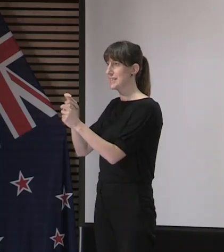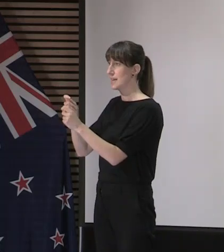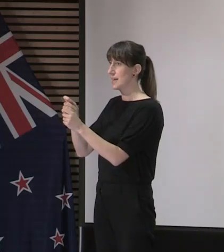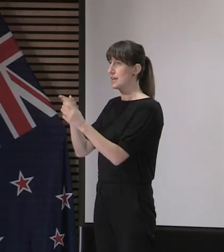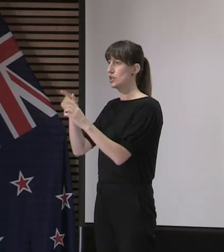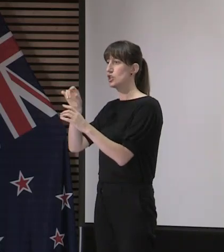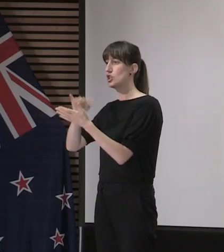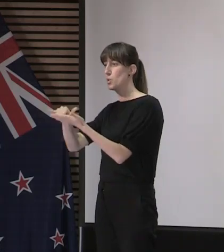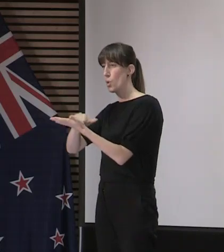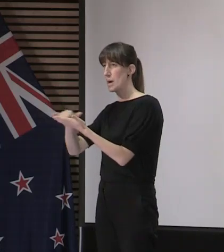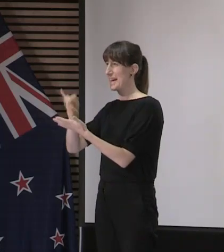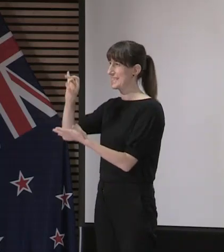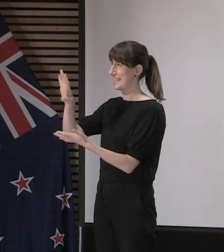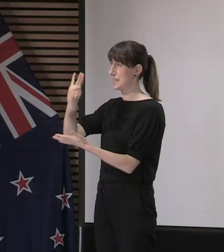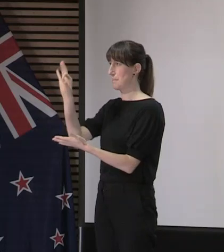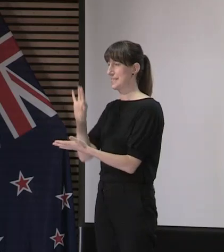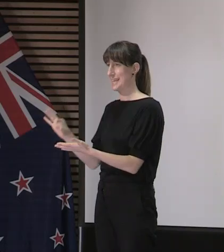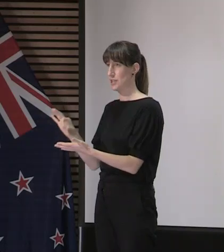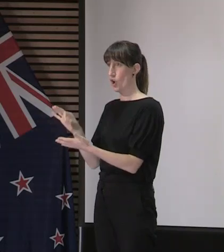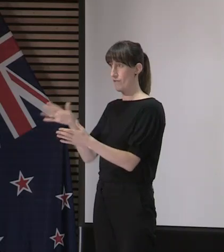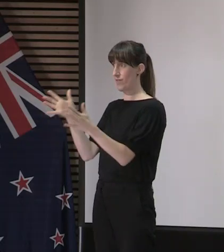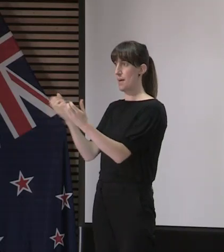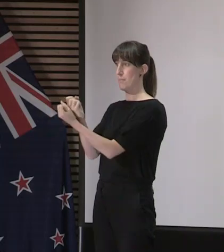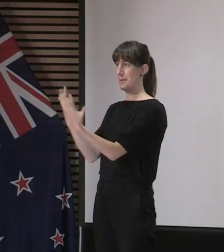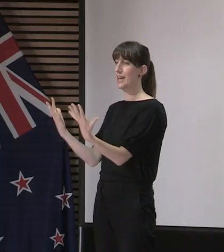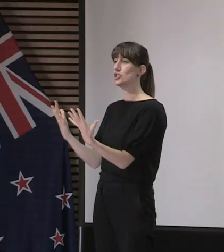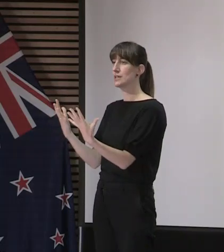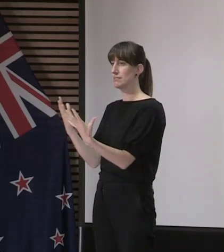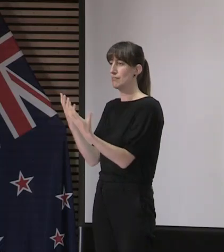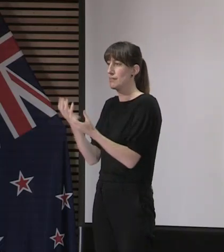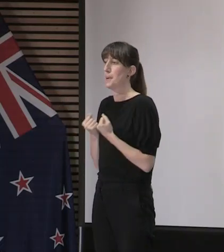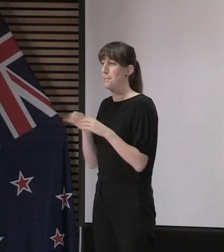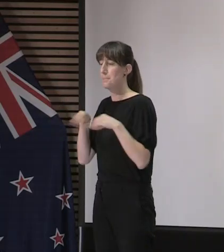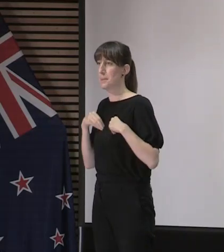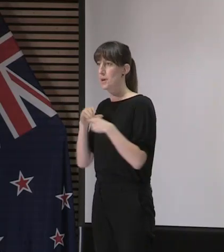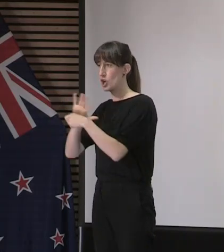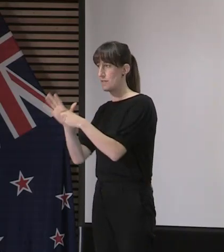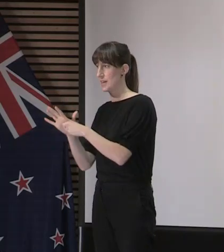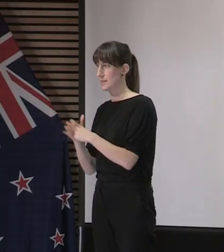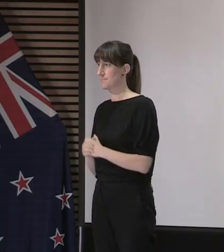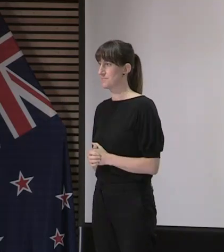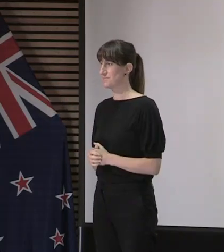you'll see in the States, New